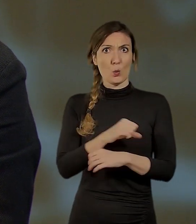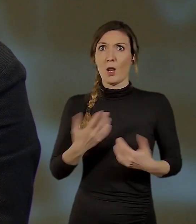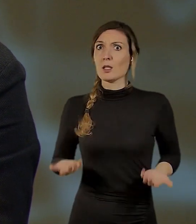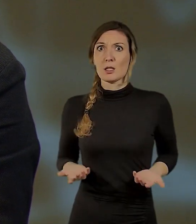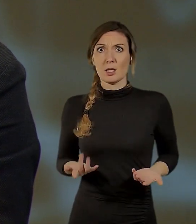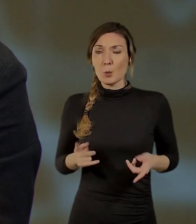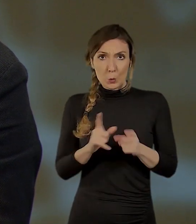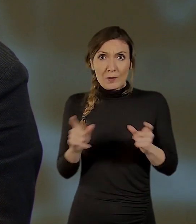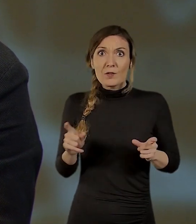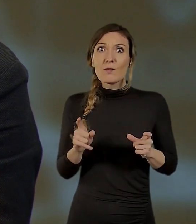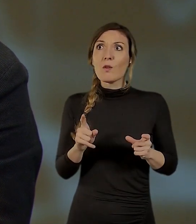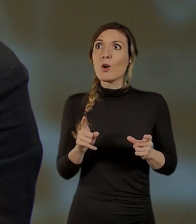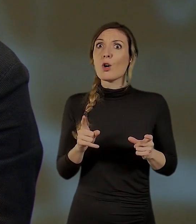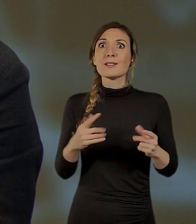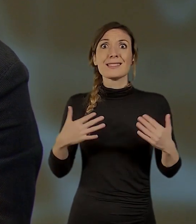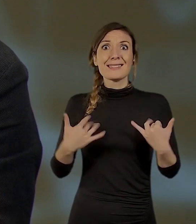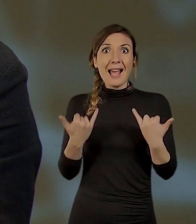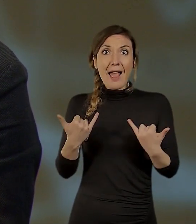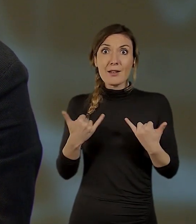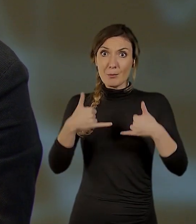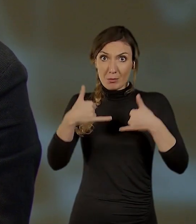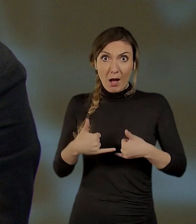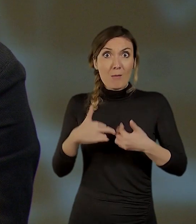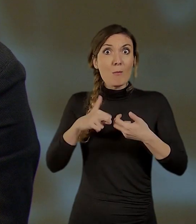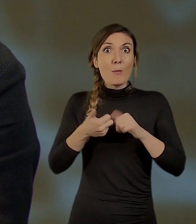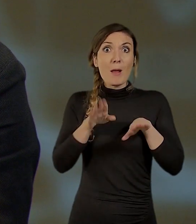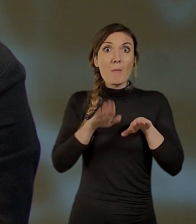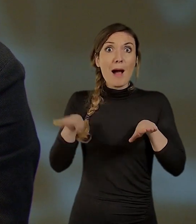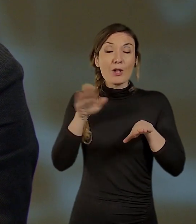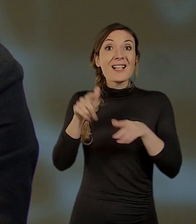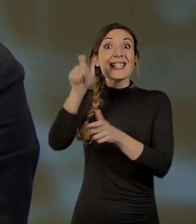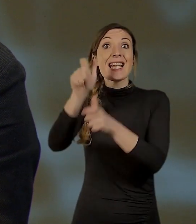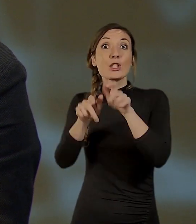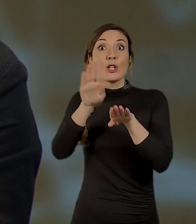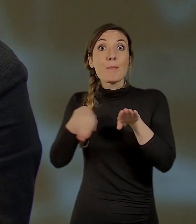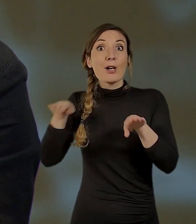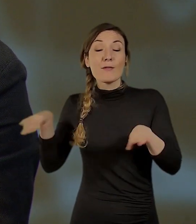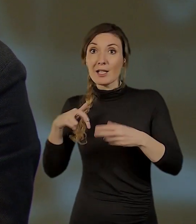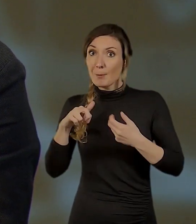in such a project parking spaces are created that people buy for that, whether the project also creates parking spaces on the surface,